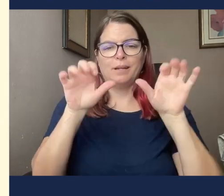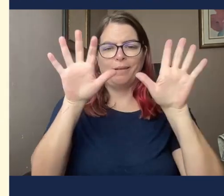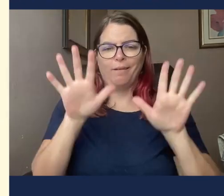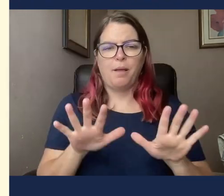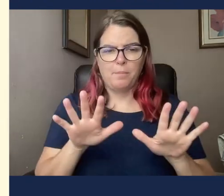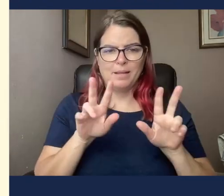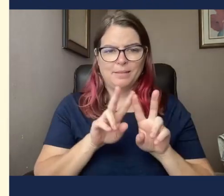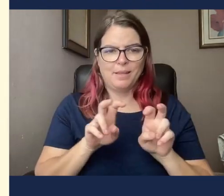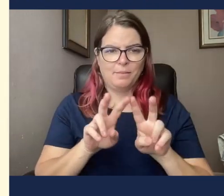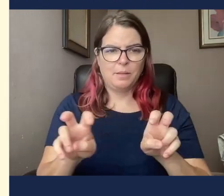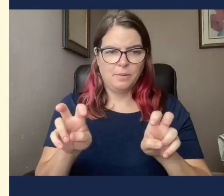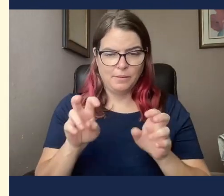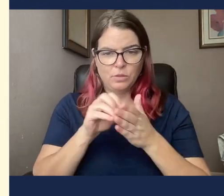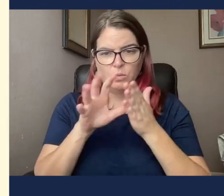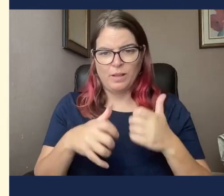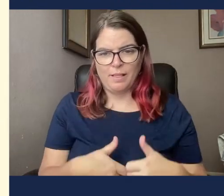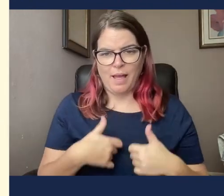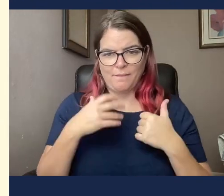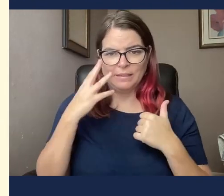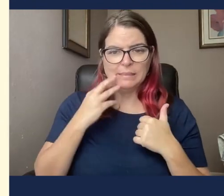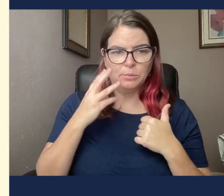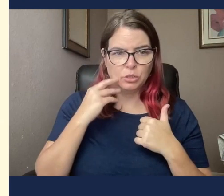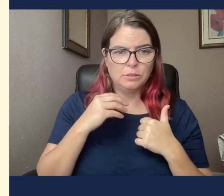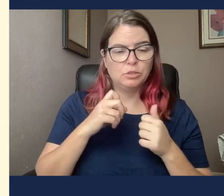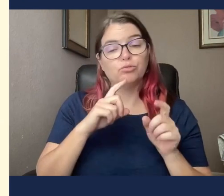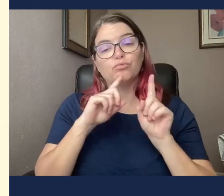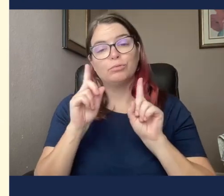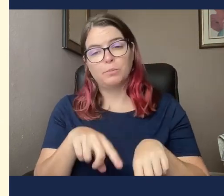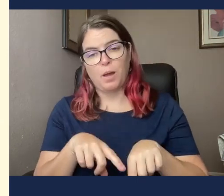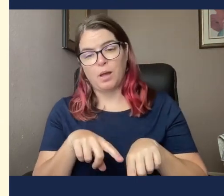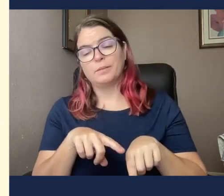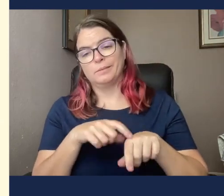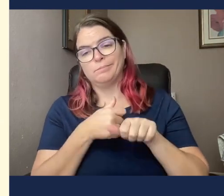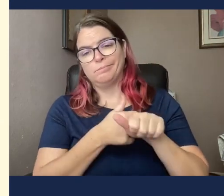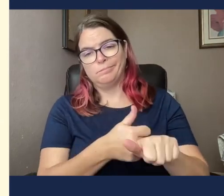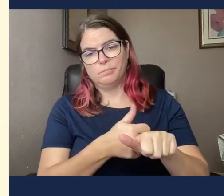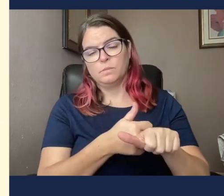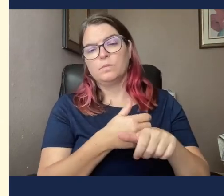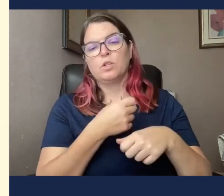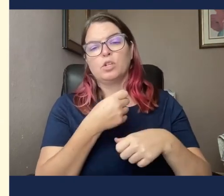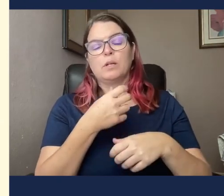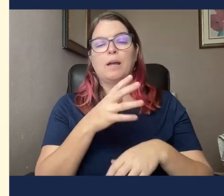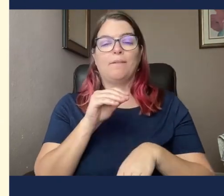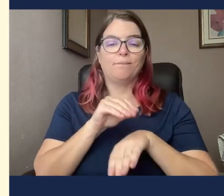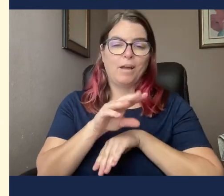questions to Muslims. These are questions weave asked which is why they're written the way they are. And then we have a book